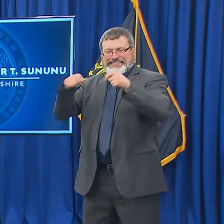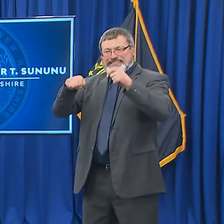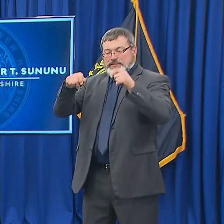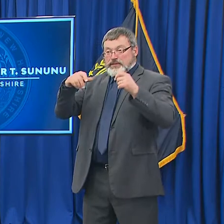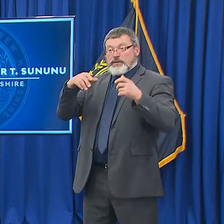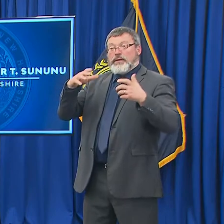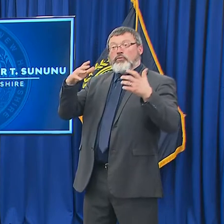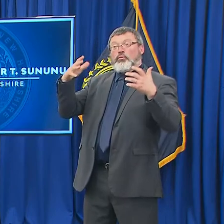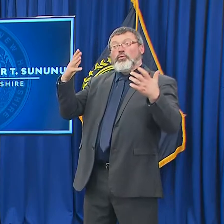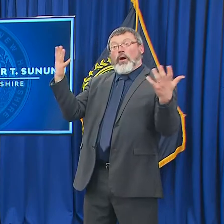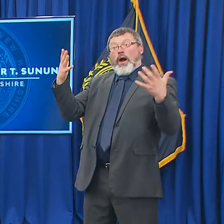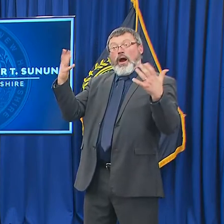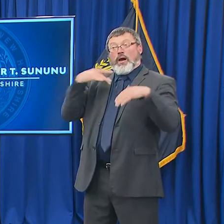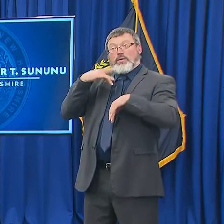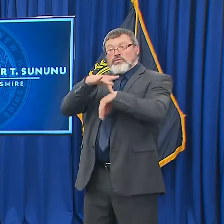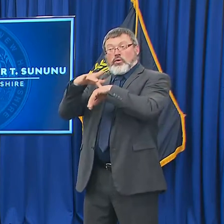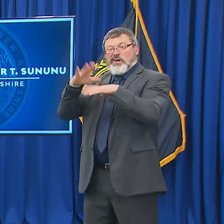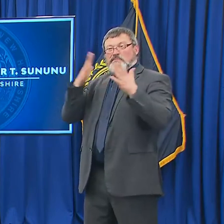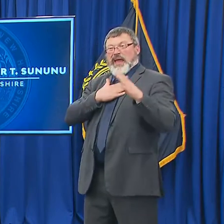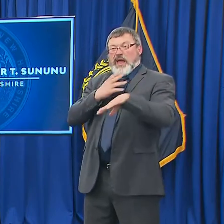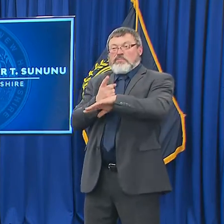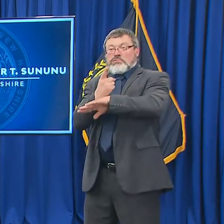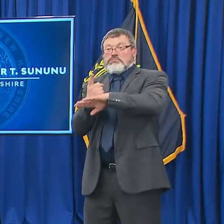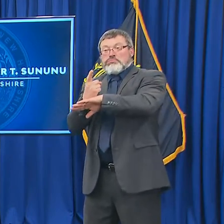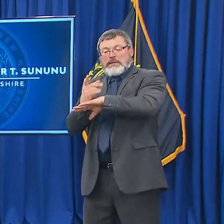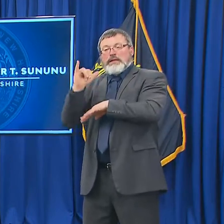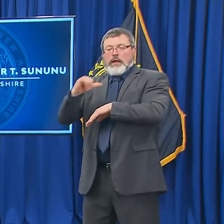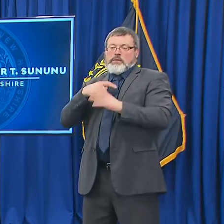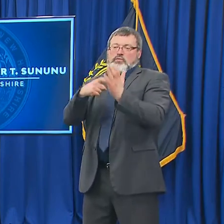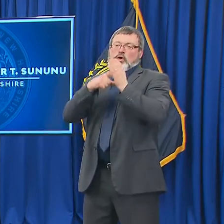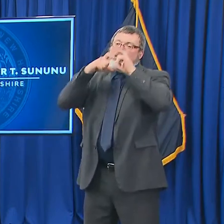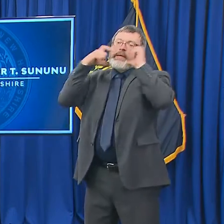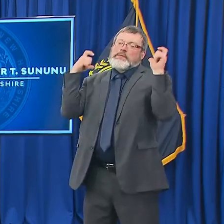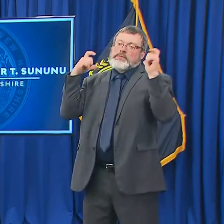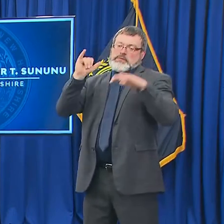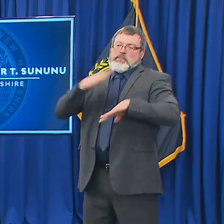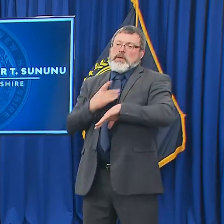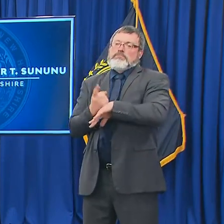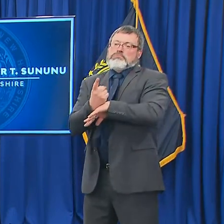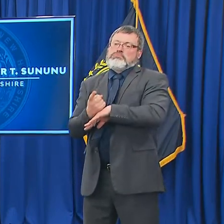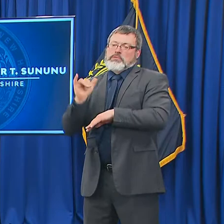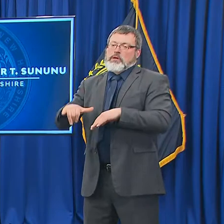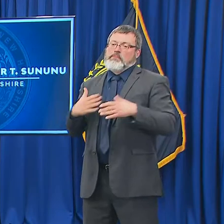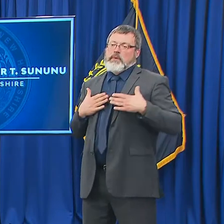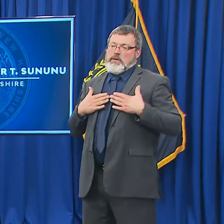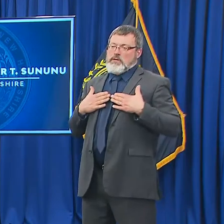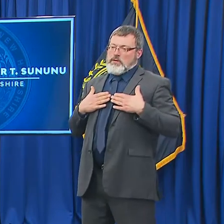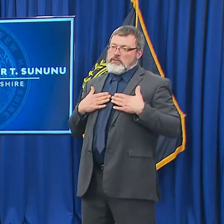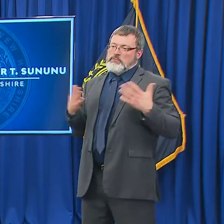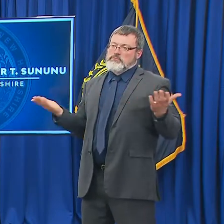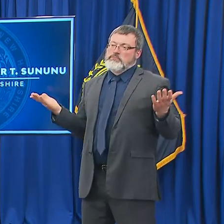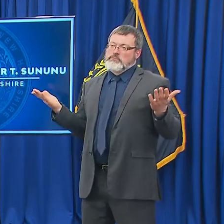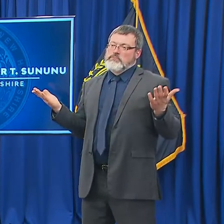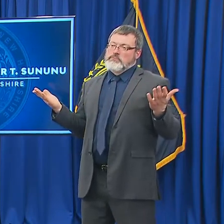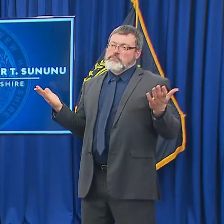The question is Why are schools seeing so little transmission in long term care facilities have seen such dramatic outbreaks.